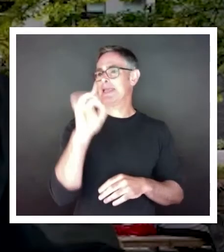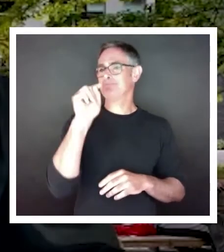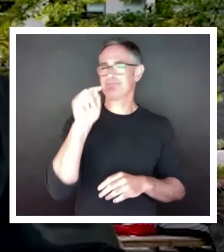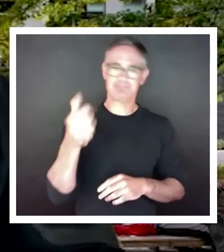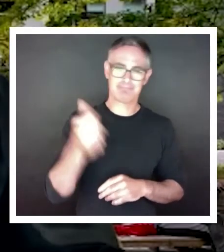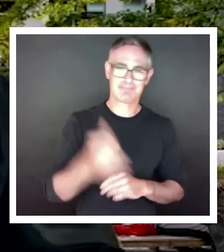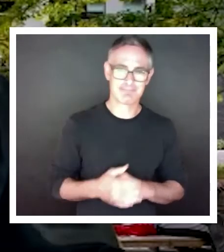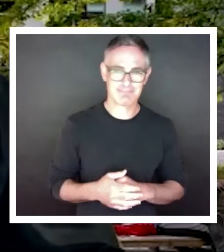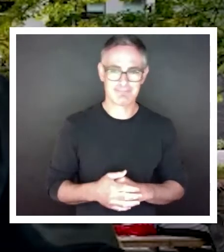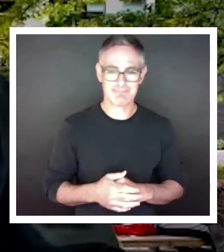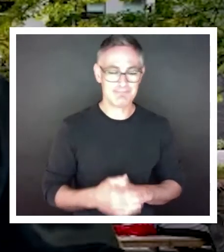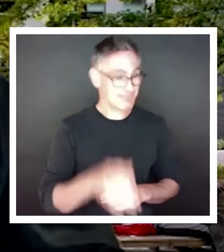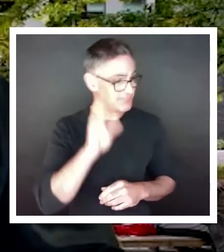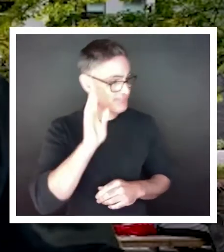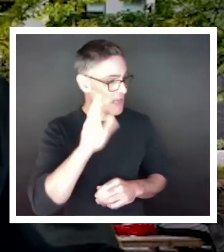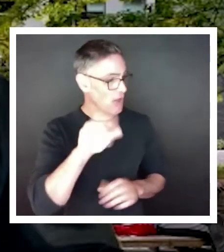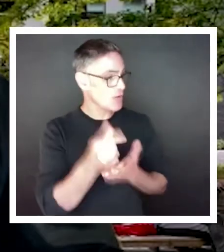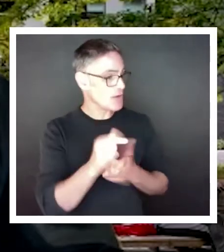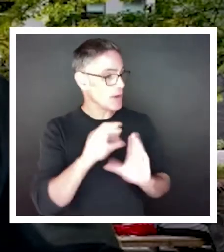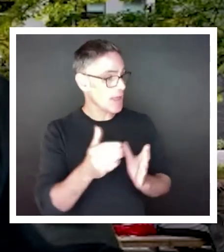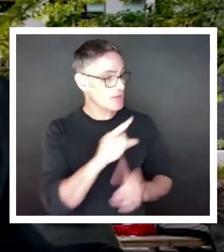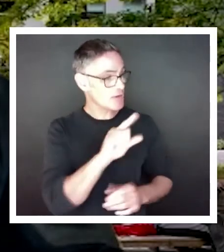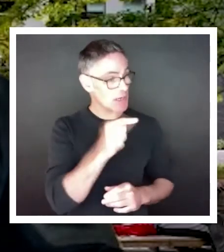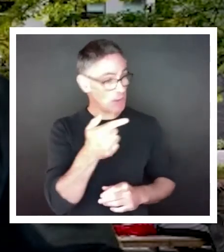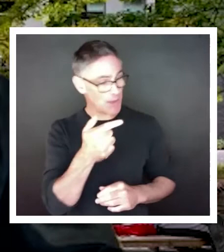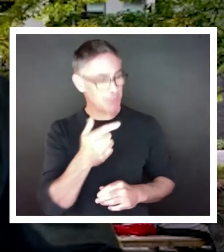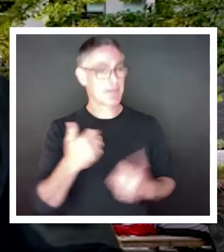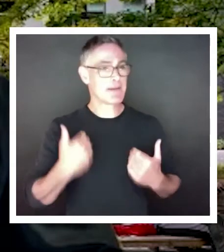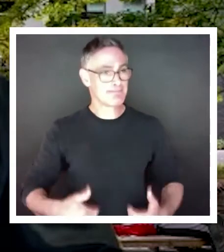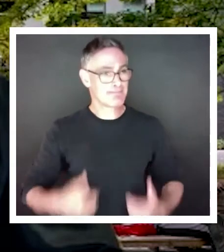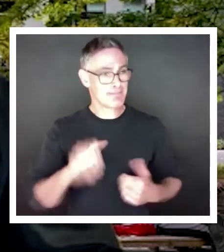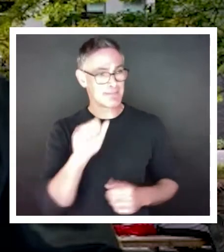Hello, graduating class of 2021, my name is Amy Le.